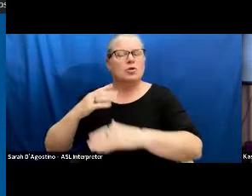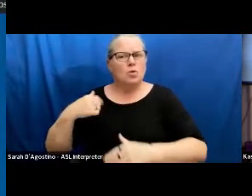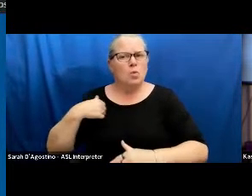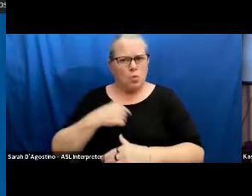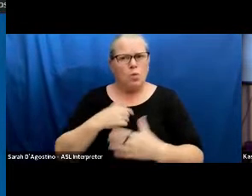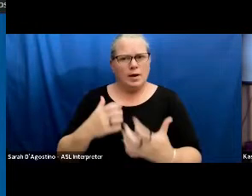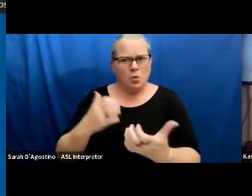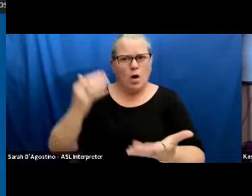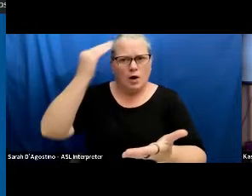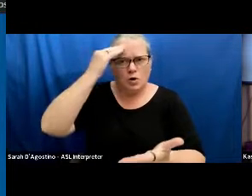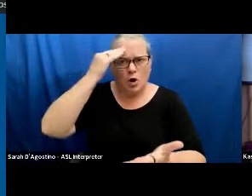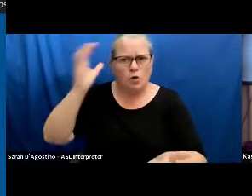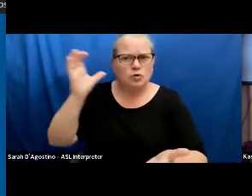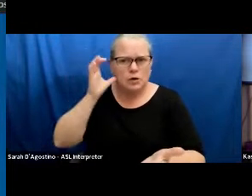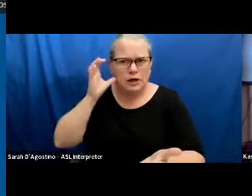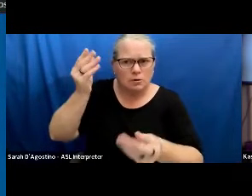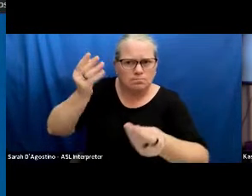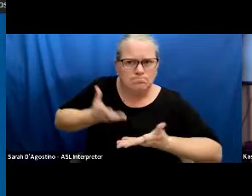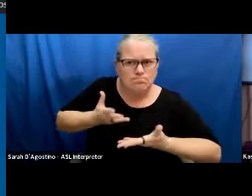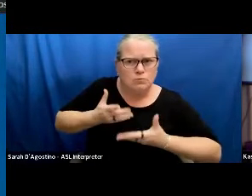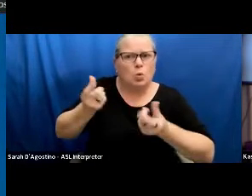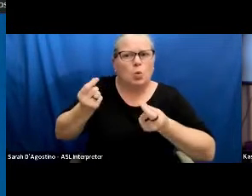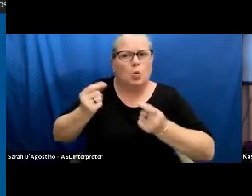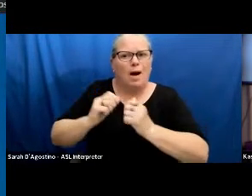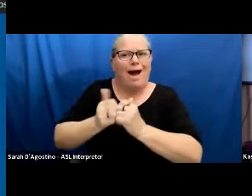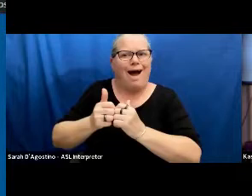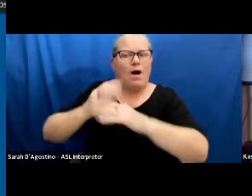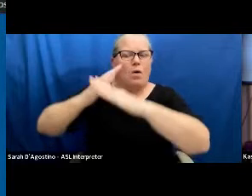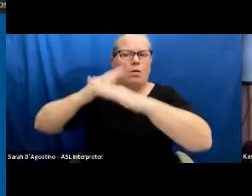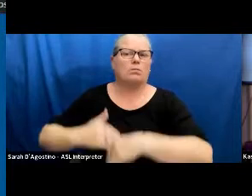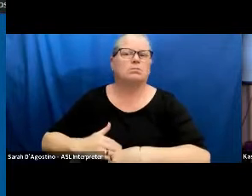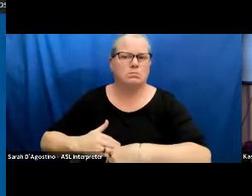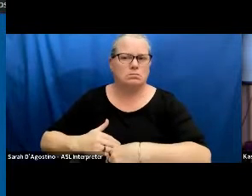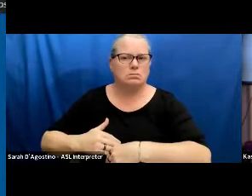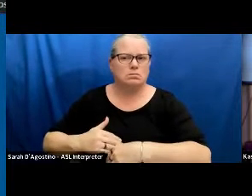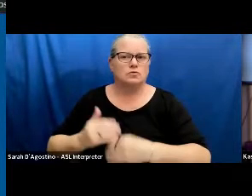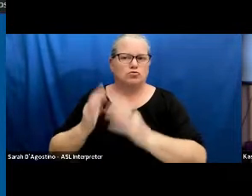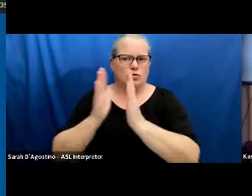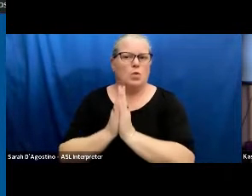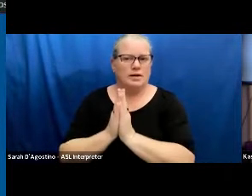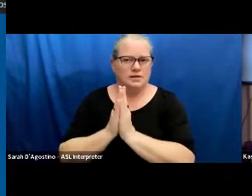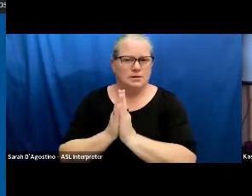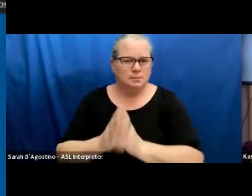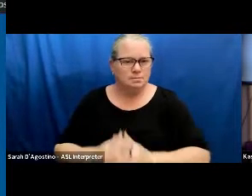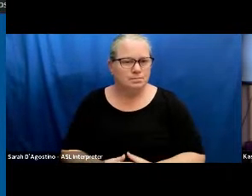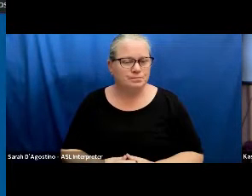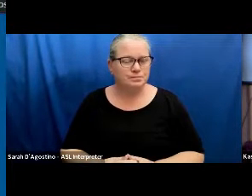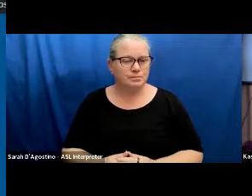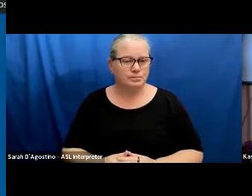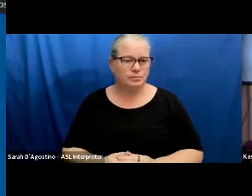request a reasonable modification to remove that barrier some examples of reasonable modifications